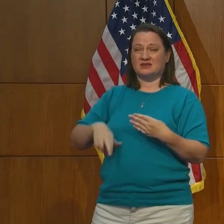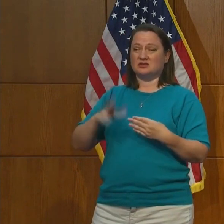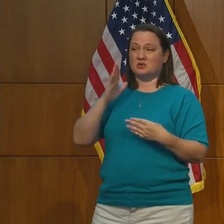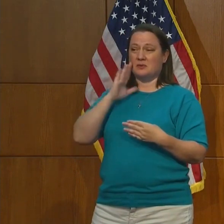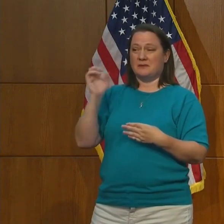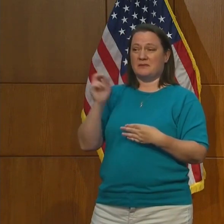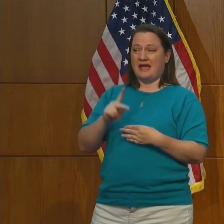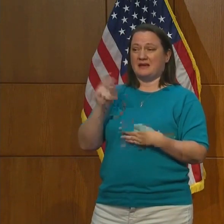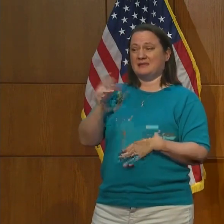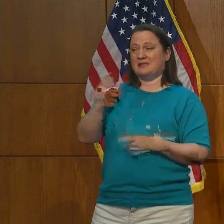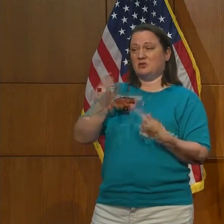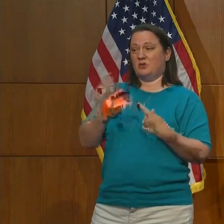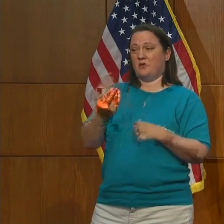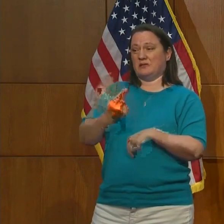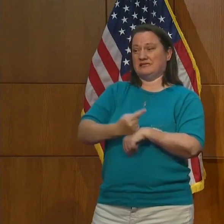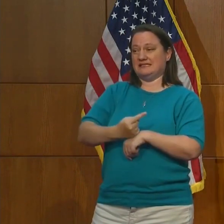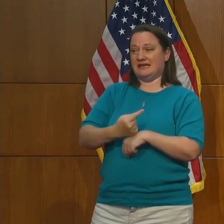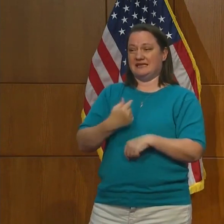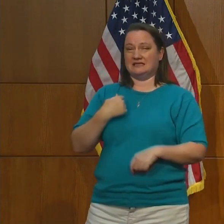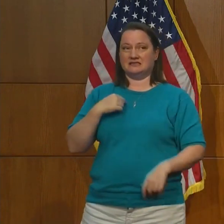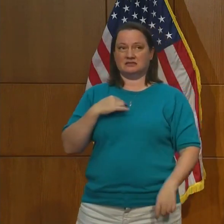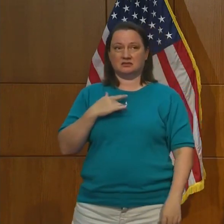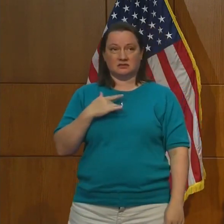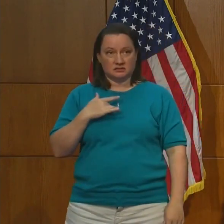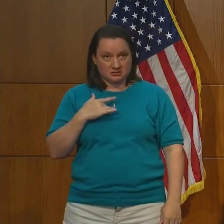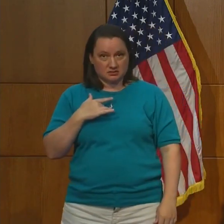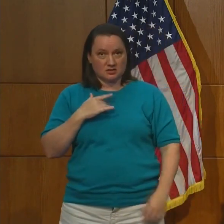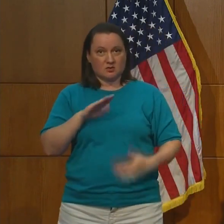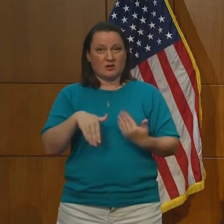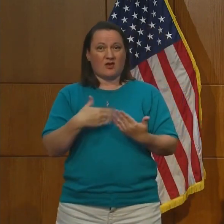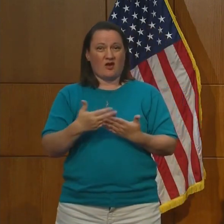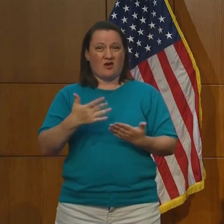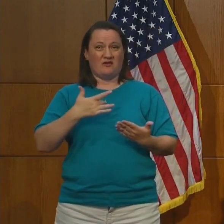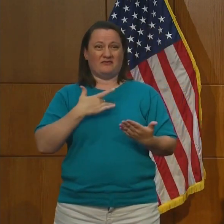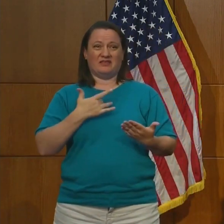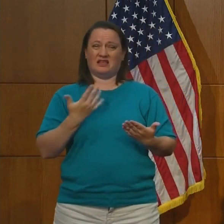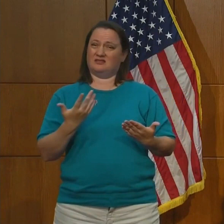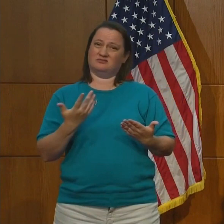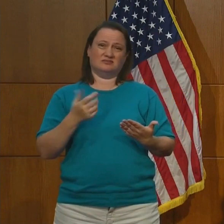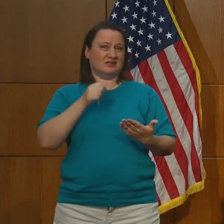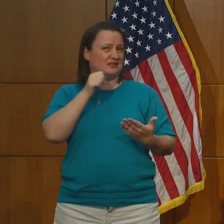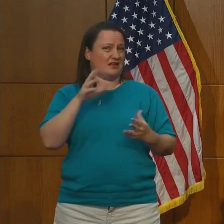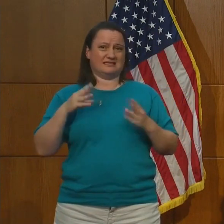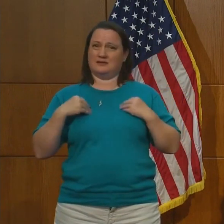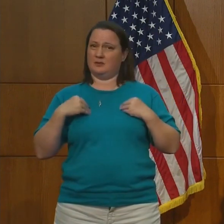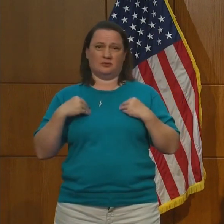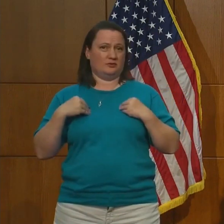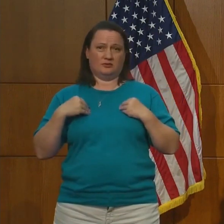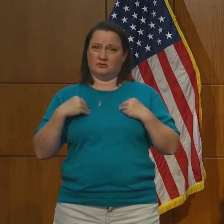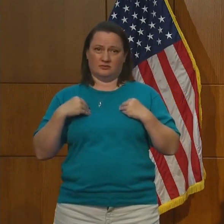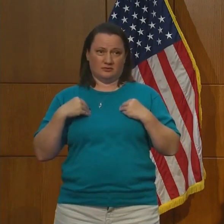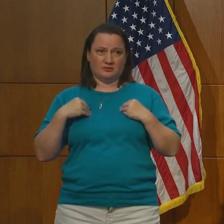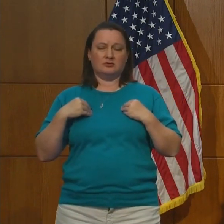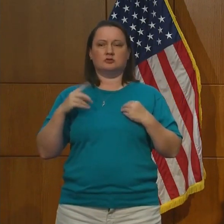DOCTOR SAYS I'M GOING TO ORDER A TEST- AND BY THE WAY IT'LL THE RESULTS WILL BE BACK IN TEN